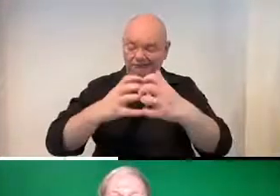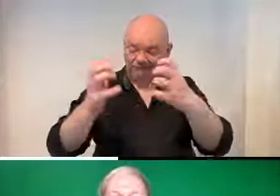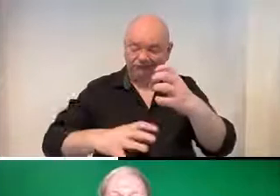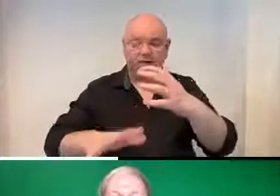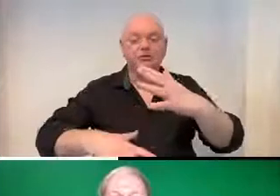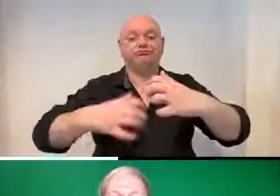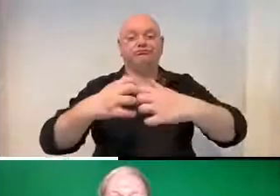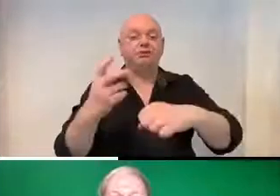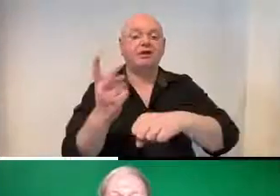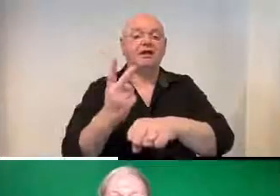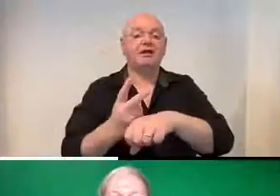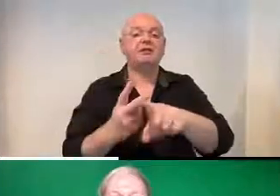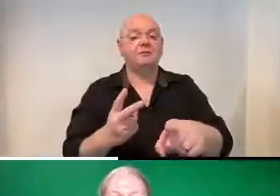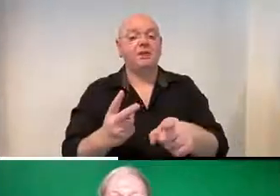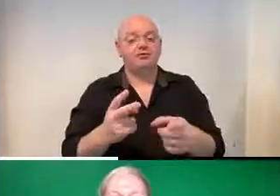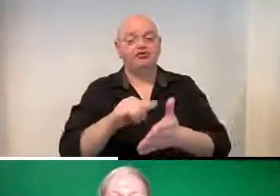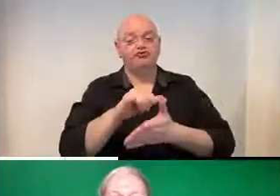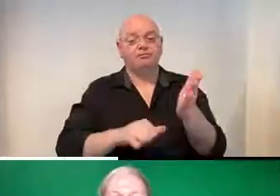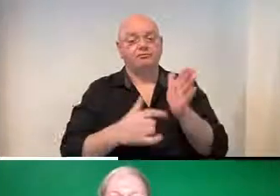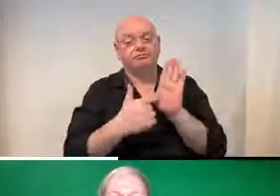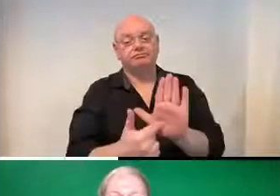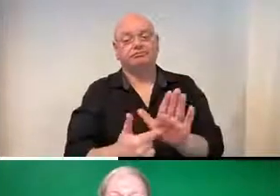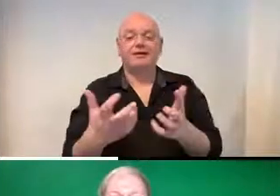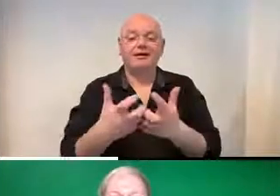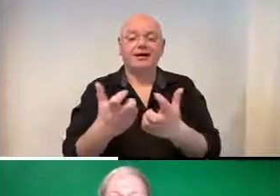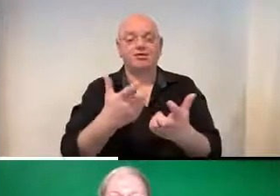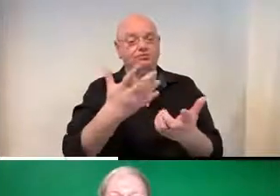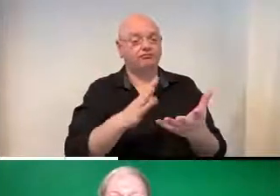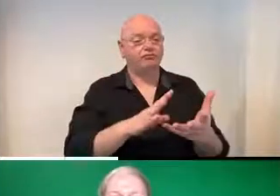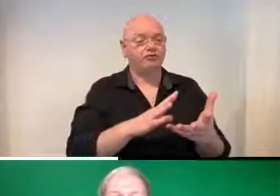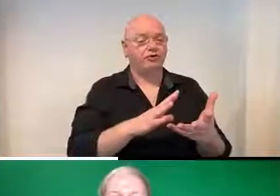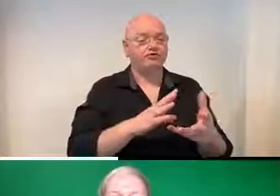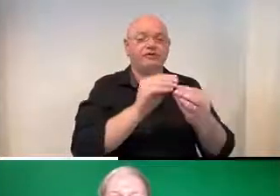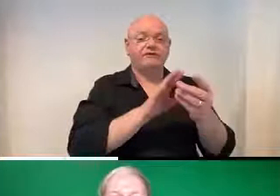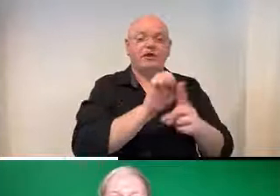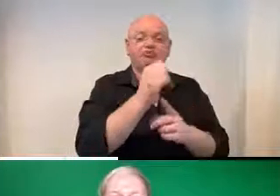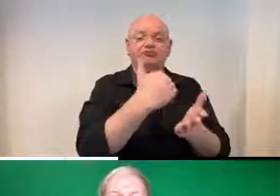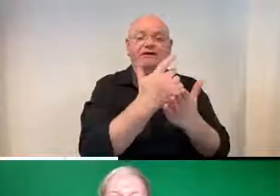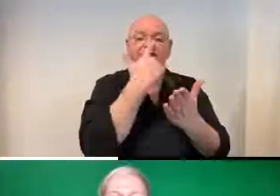streets, slightly provocative language there. Because they can be diverse and vibrant, because the creative